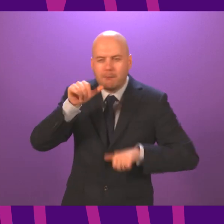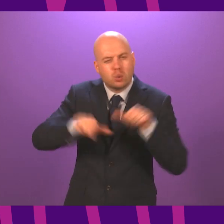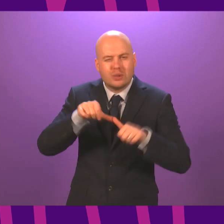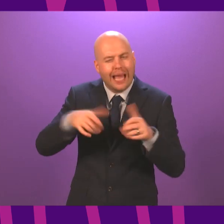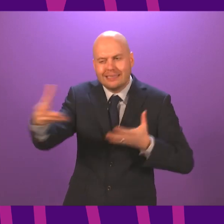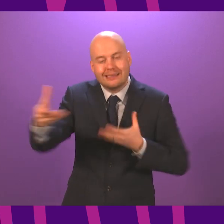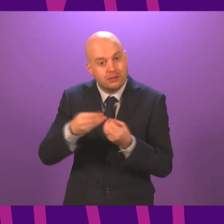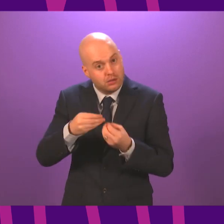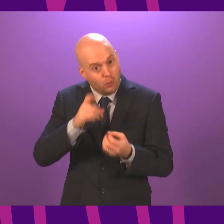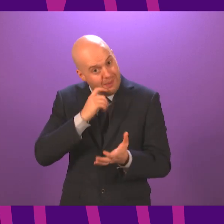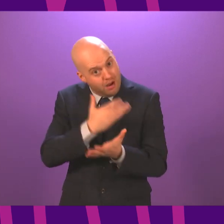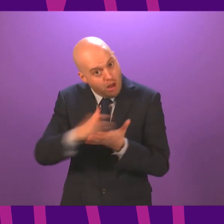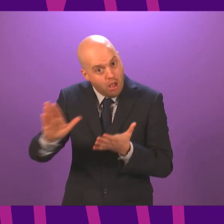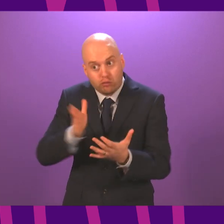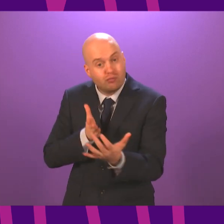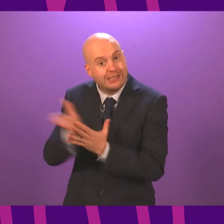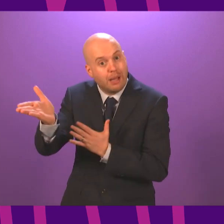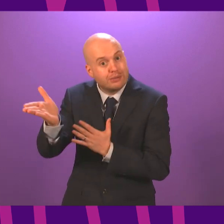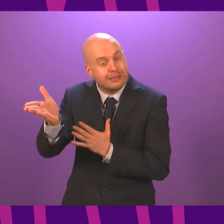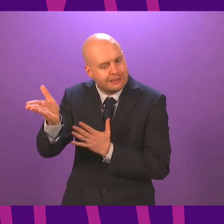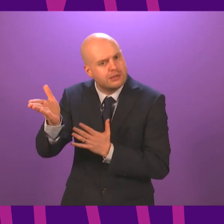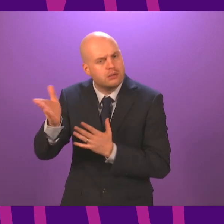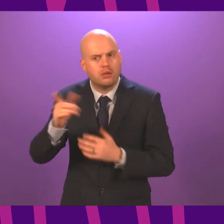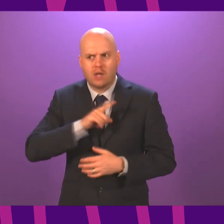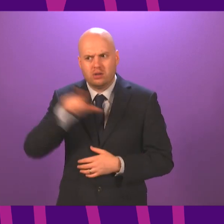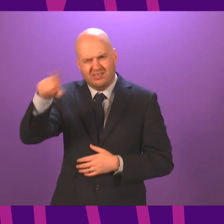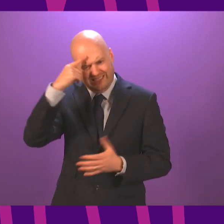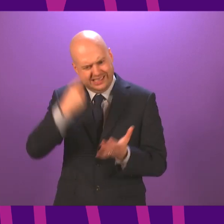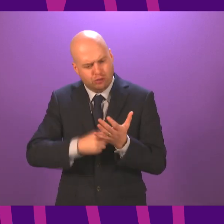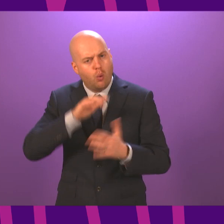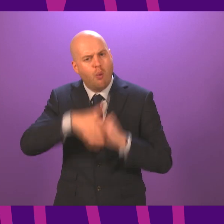transparency will continue as decisions are made particularly about the benefits that,